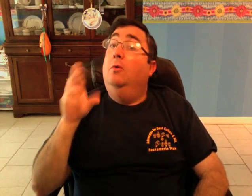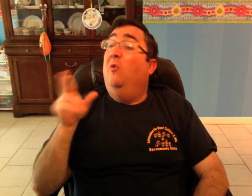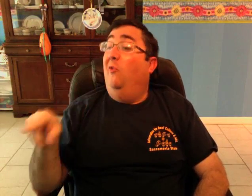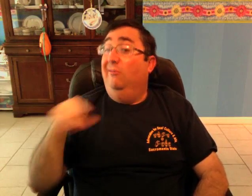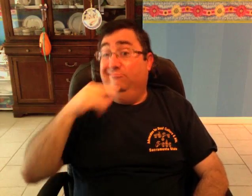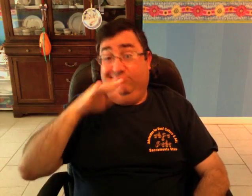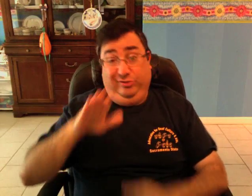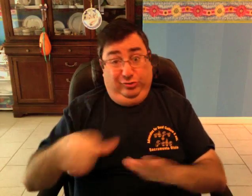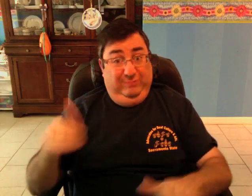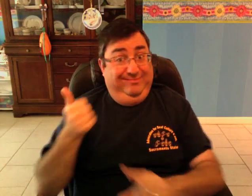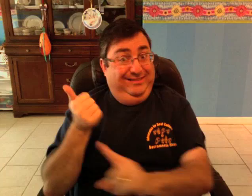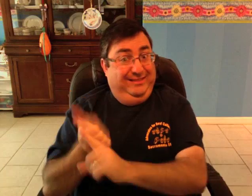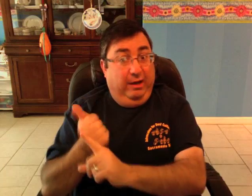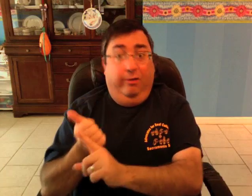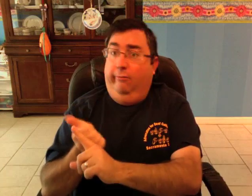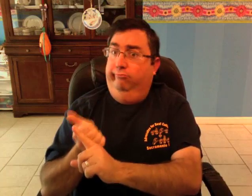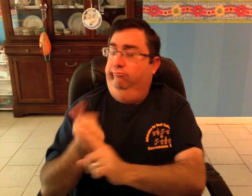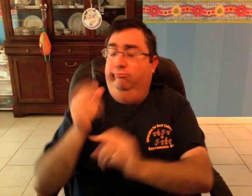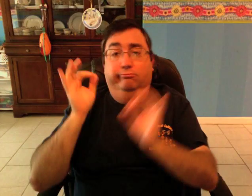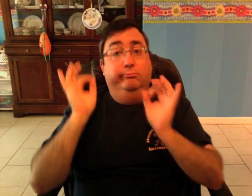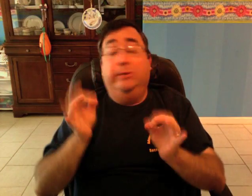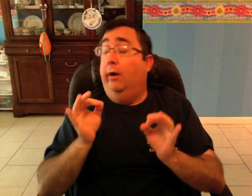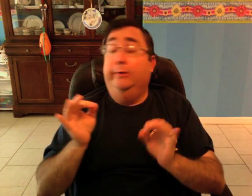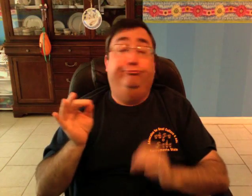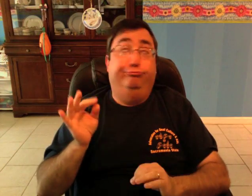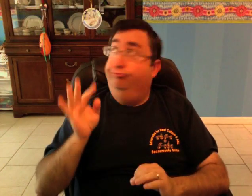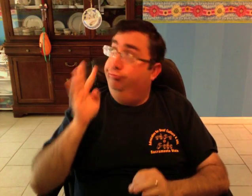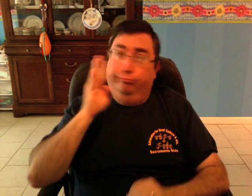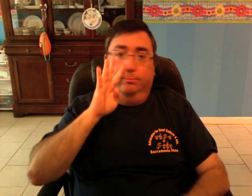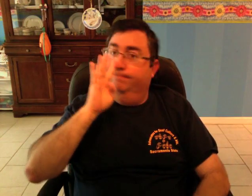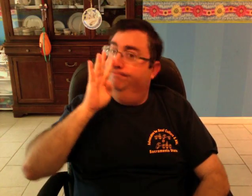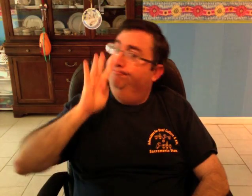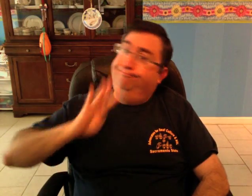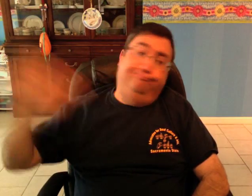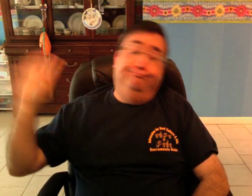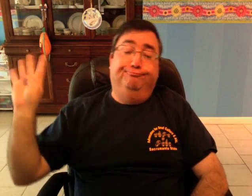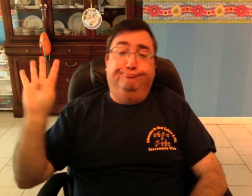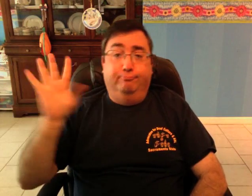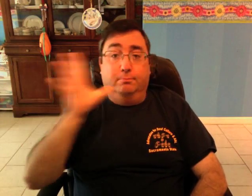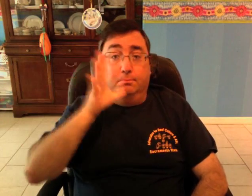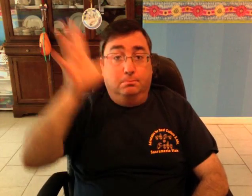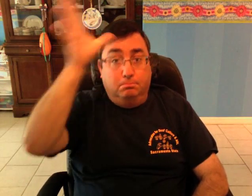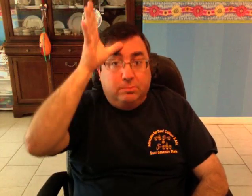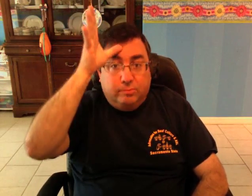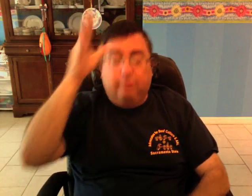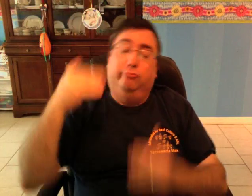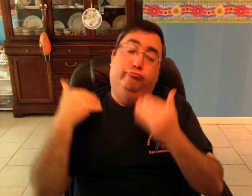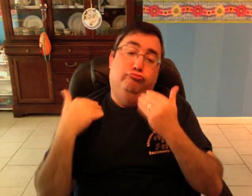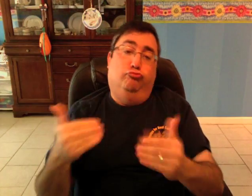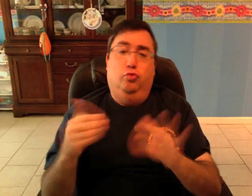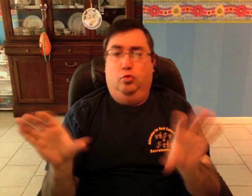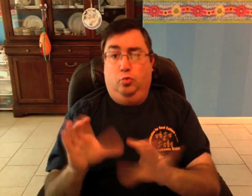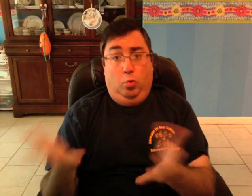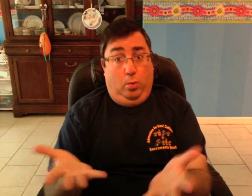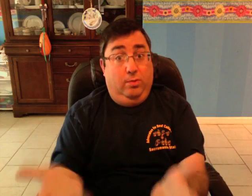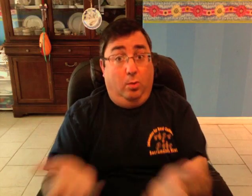or the child just decides to ignore parental warnings and do what they want.